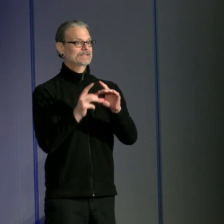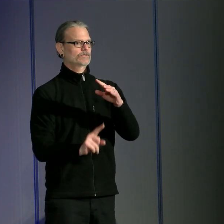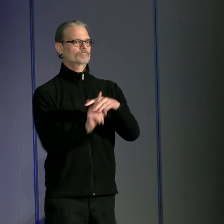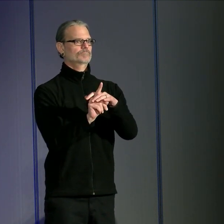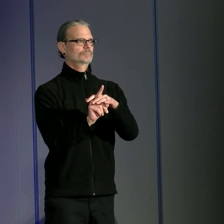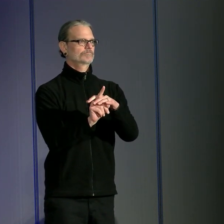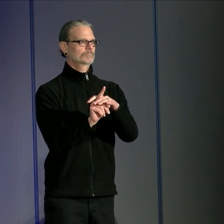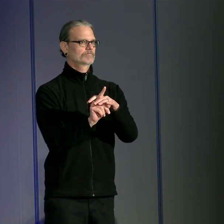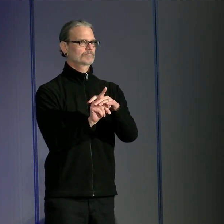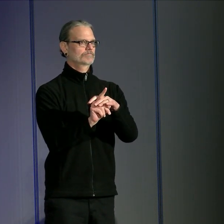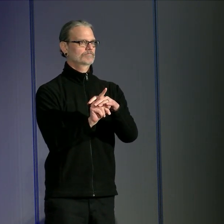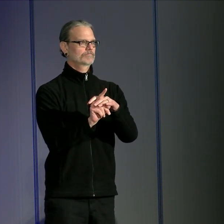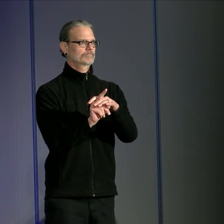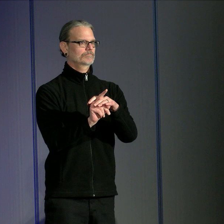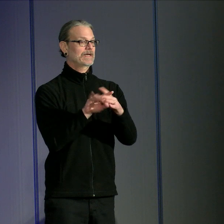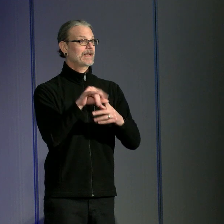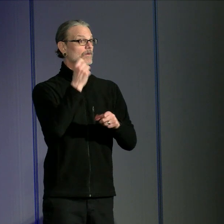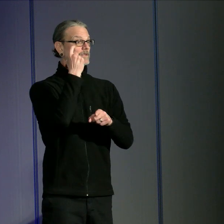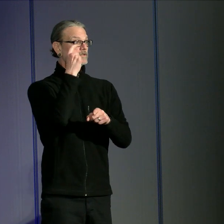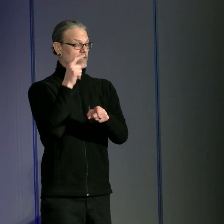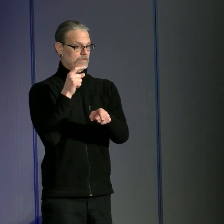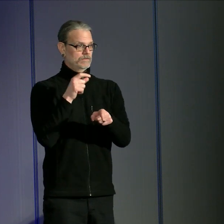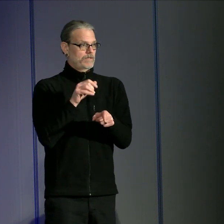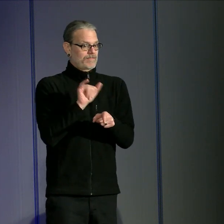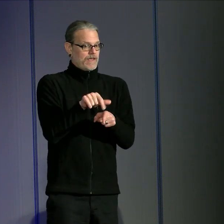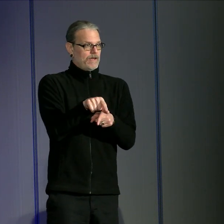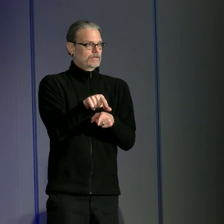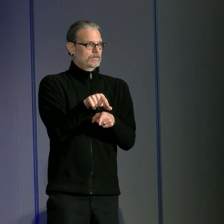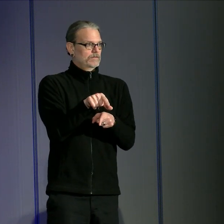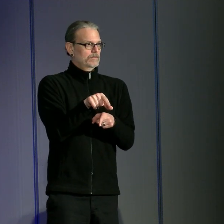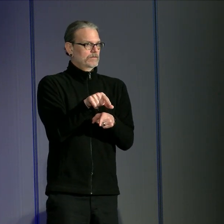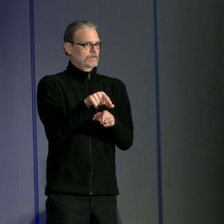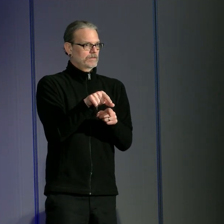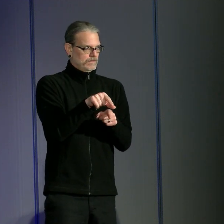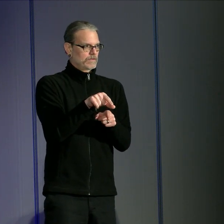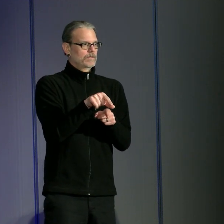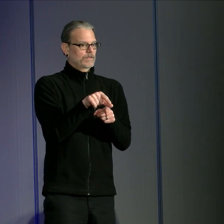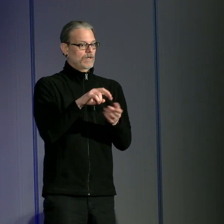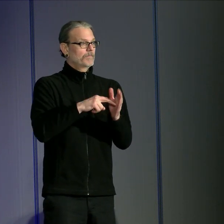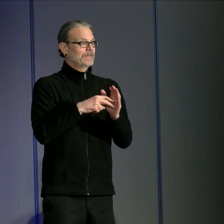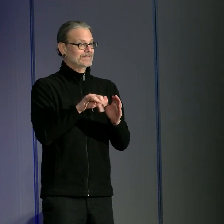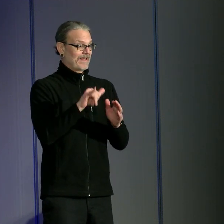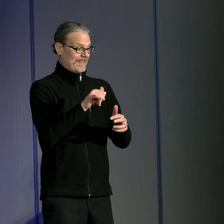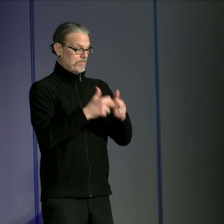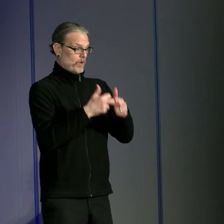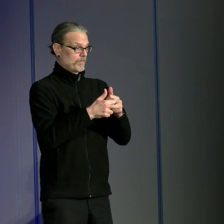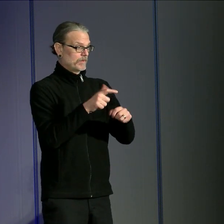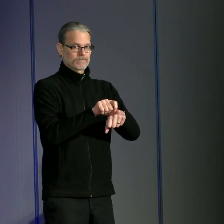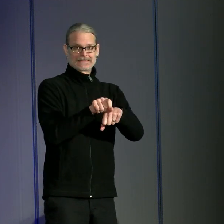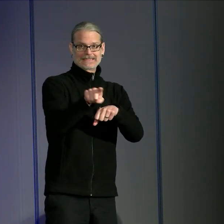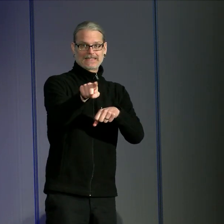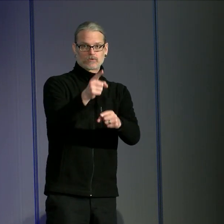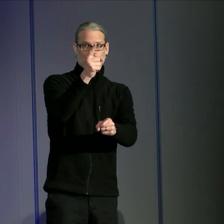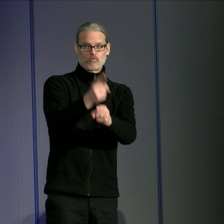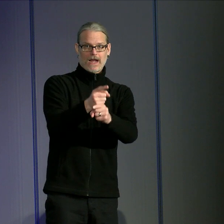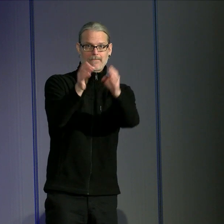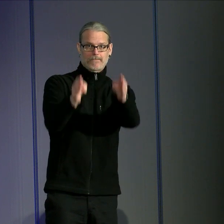Versatility of this is you're sending the issues to the right people at the right time, the right teams for example, are getting it.